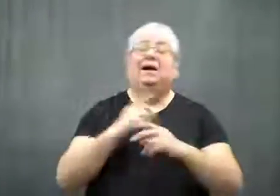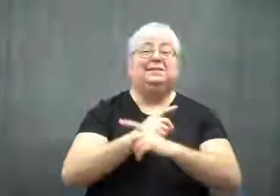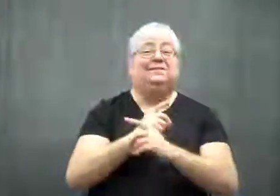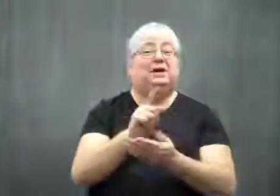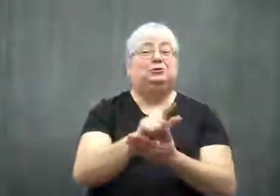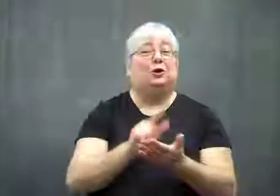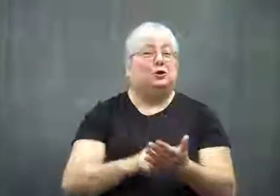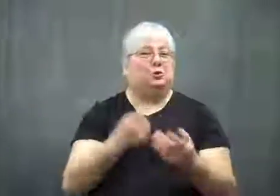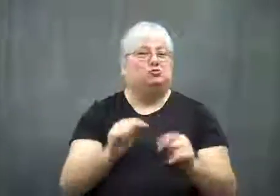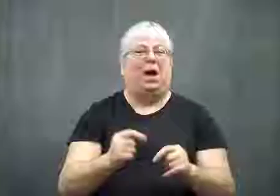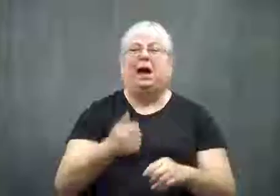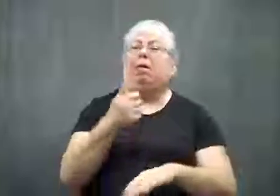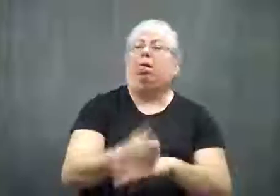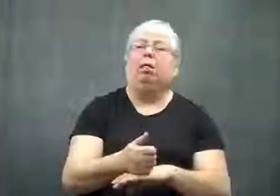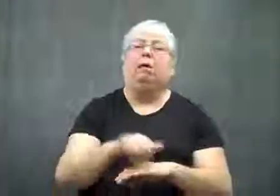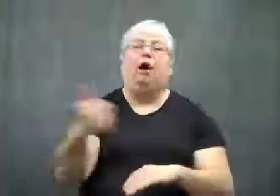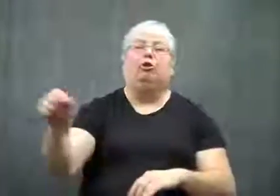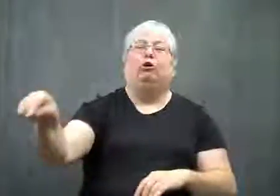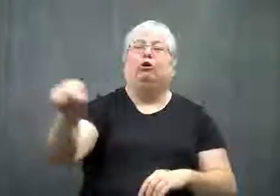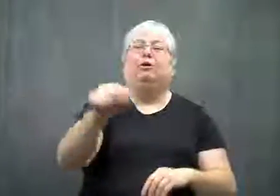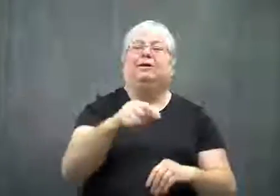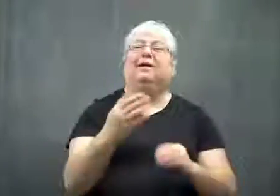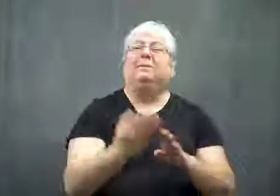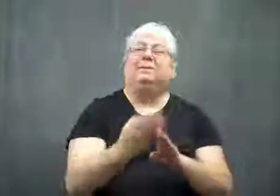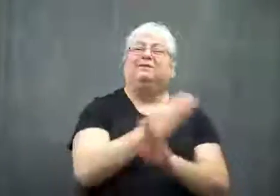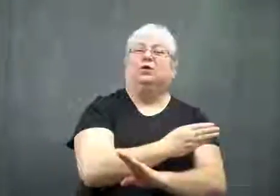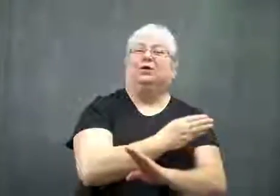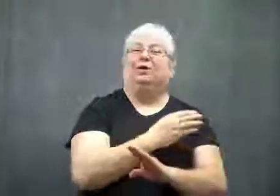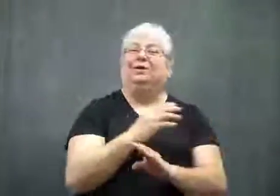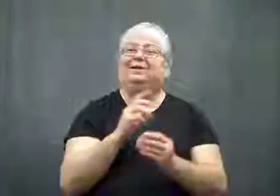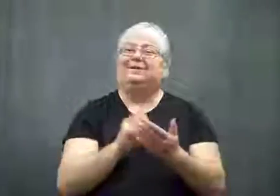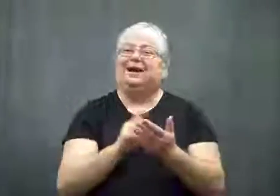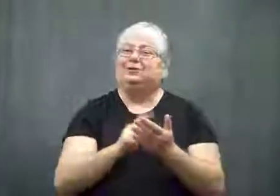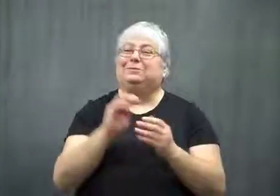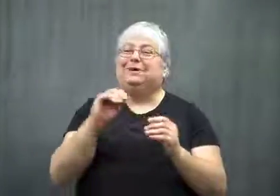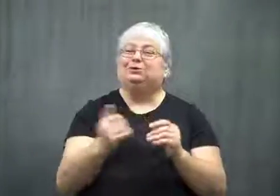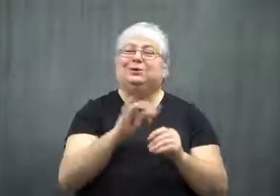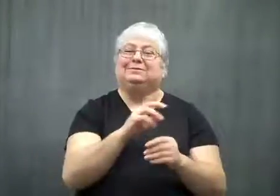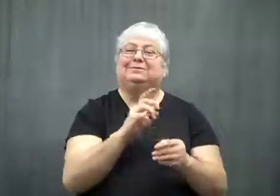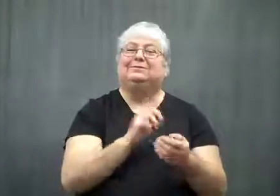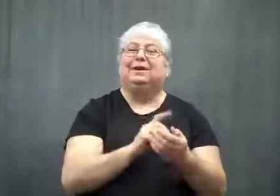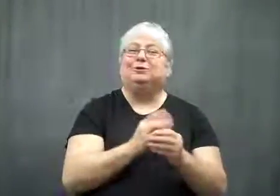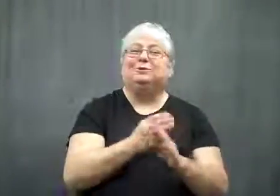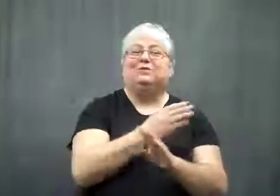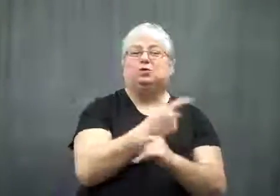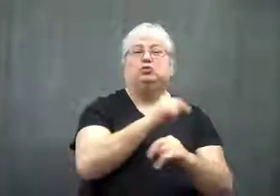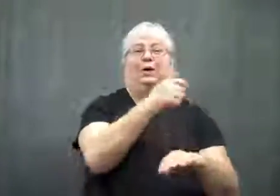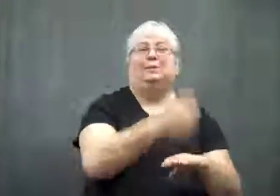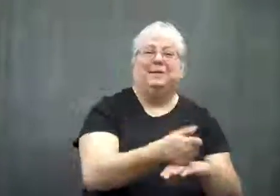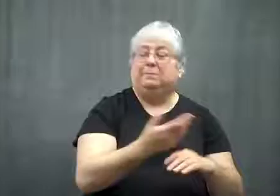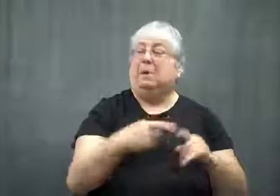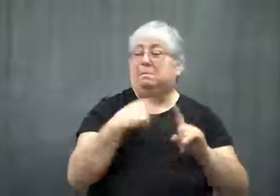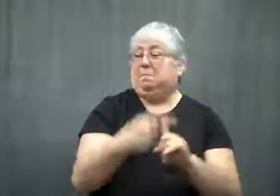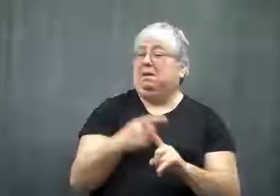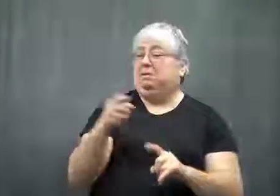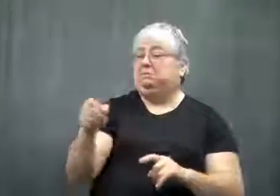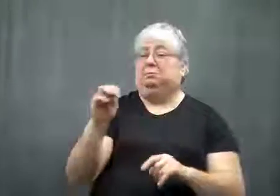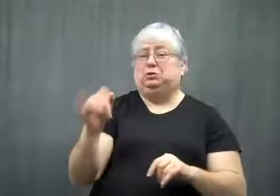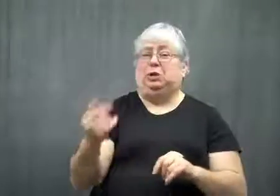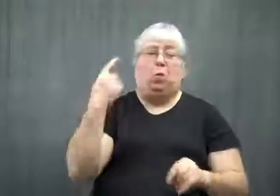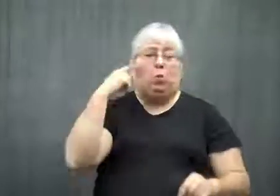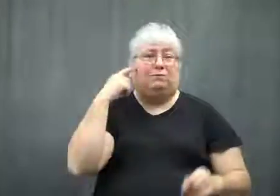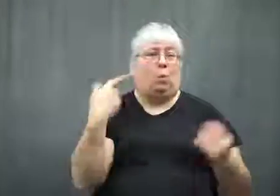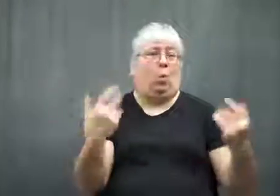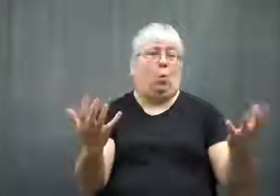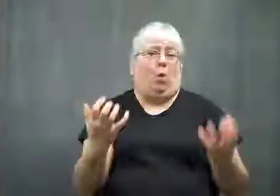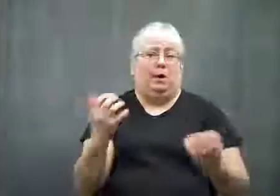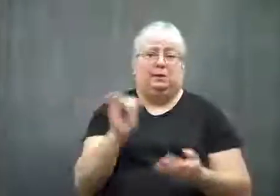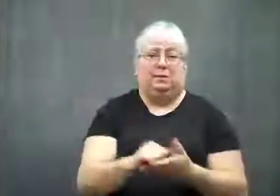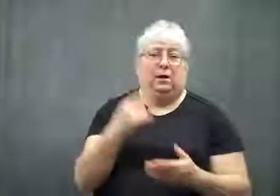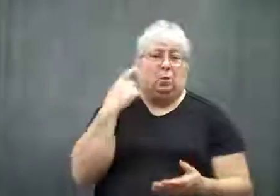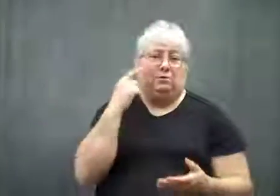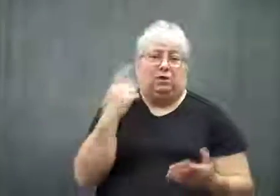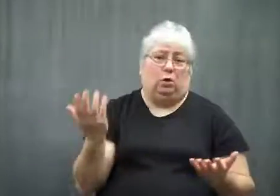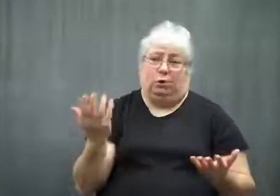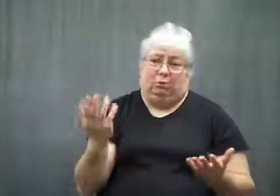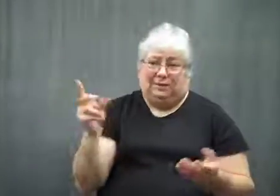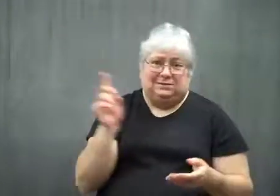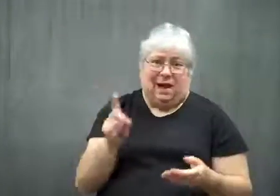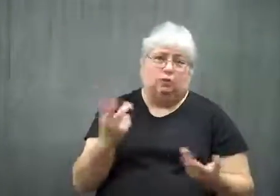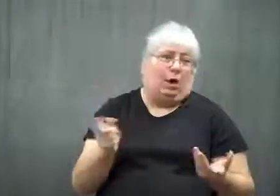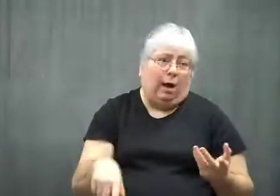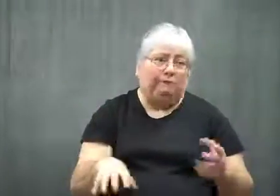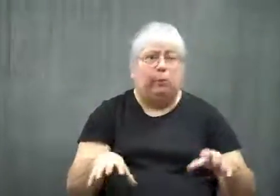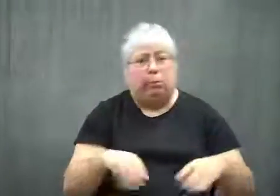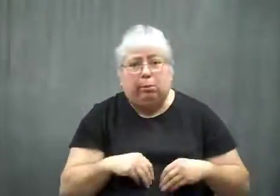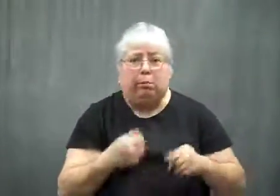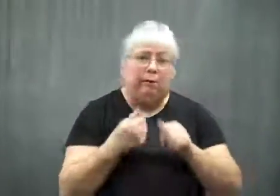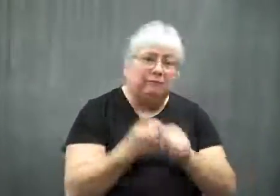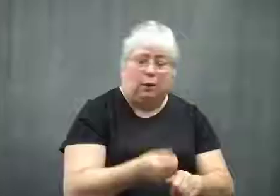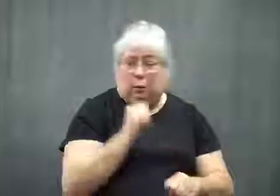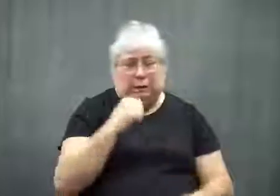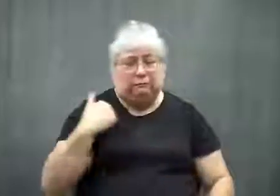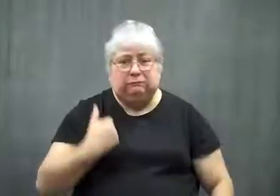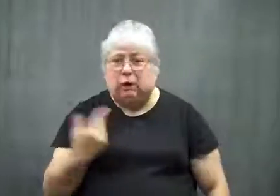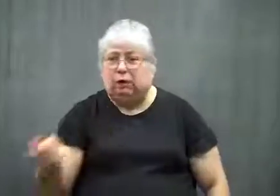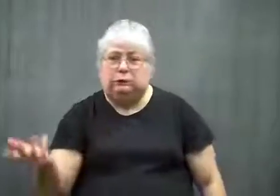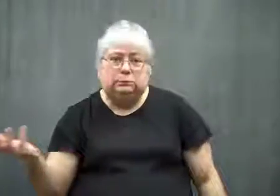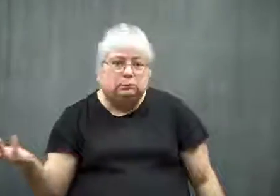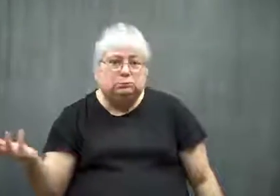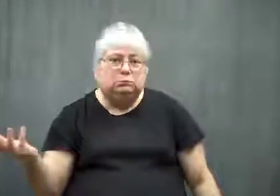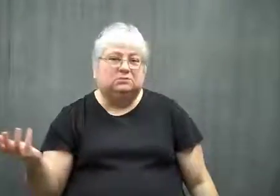The defense tried to lay the blame on Jackson's previous doctors.